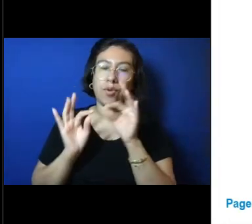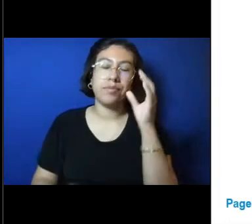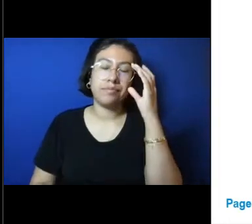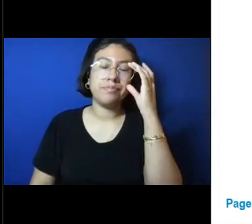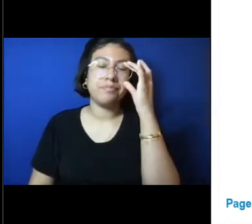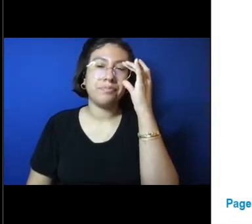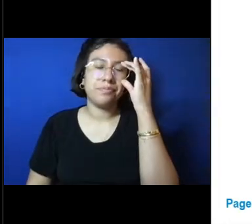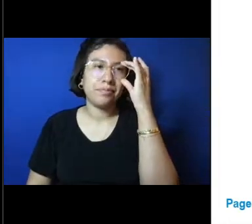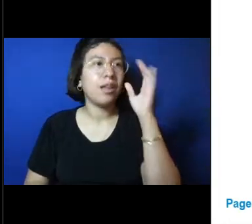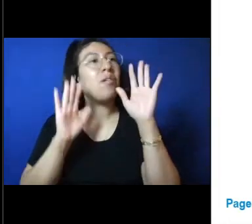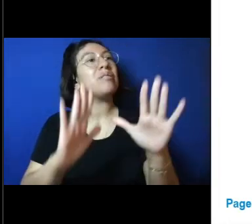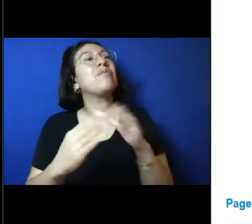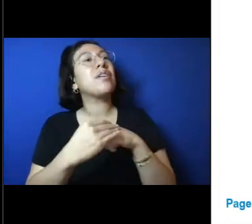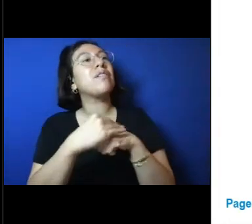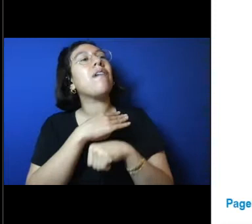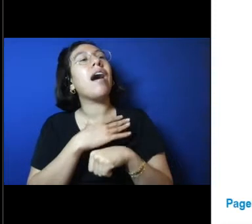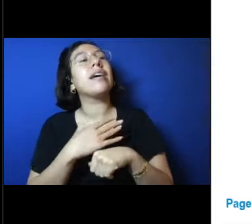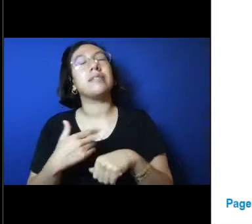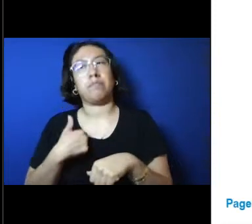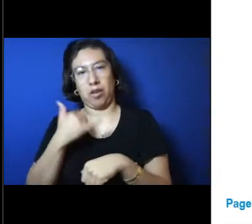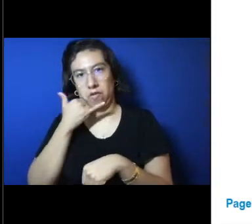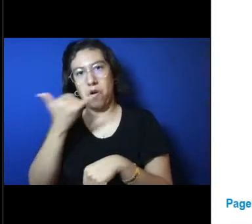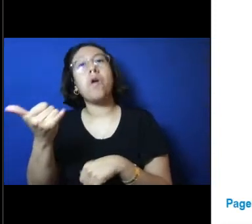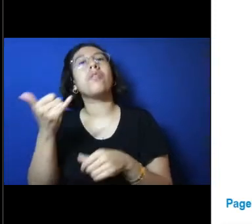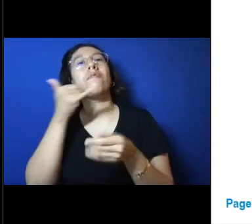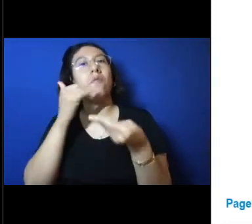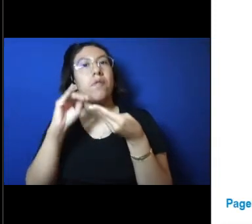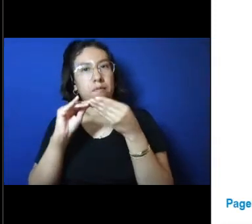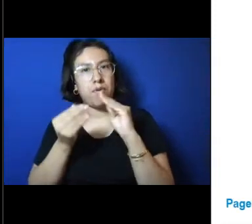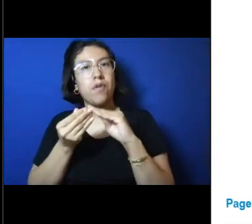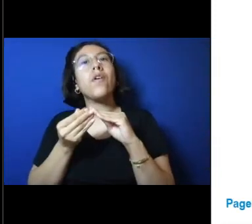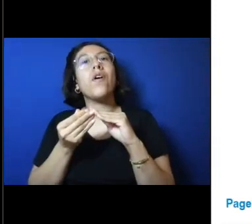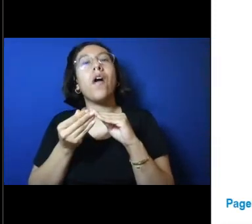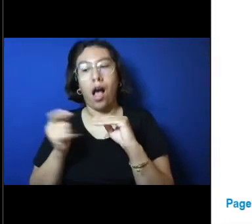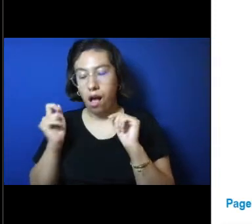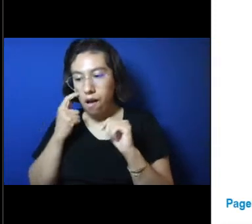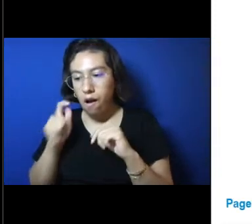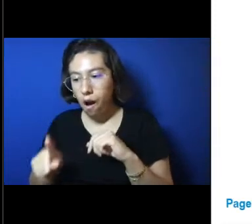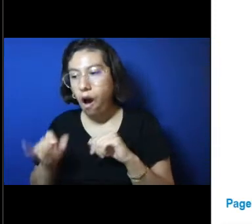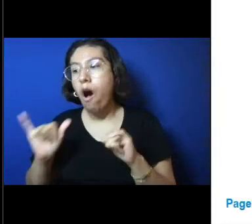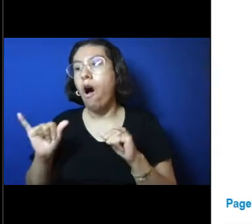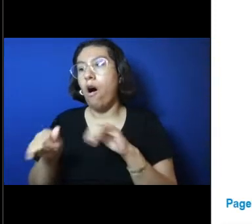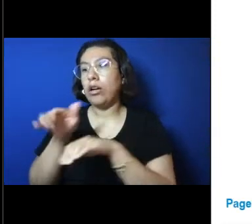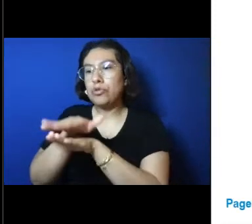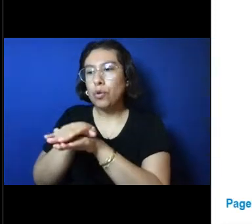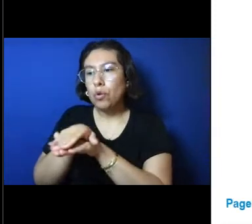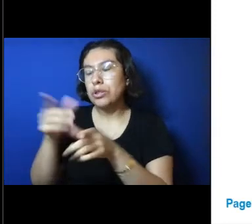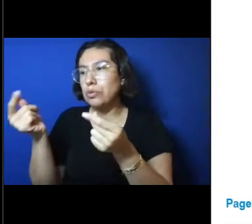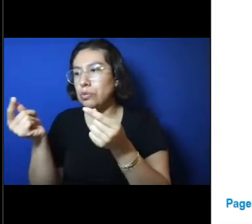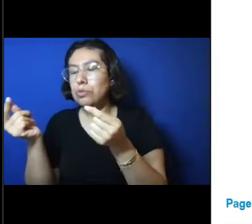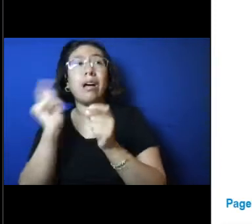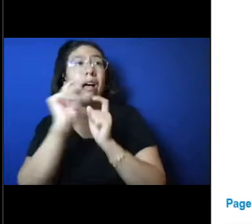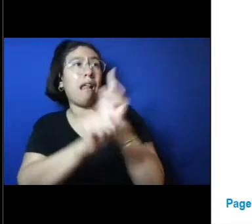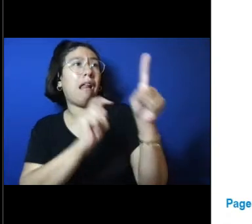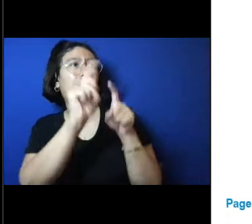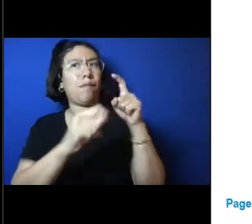[Grace] Excellent advice. And when I've called the number when I found strandings, they'll tell you what to do as well. You can ask them any questions that you have.